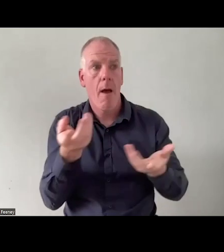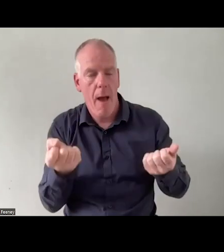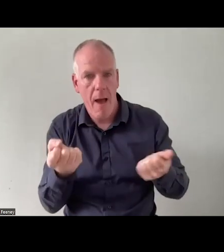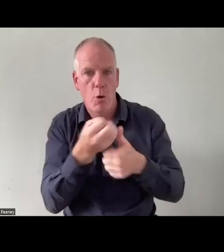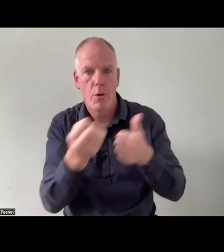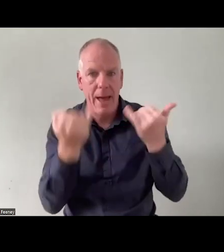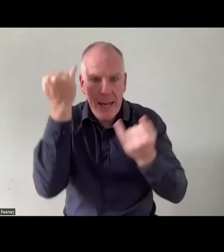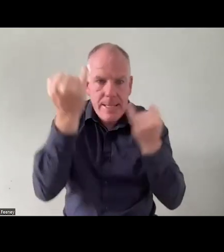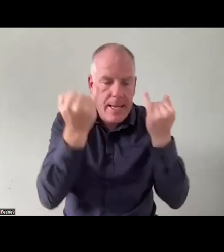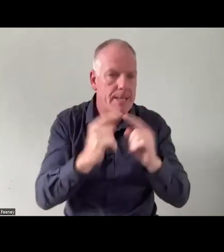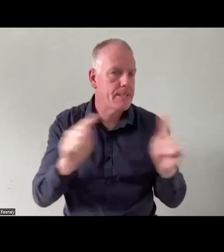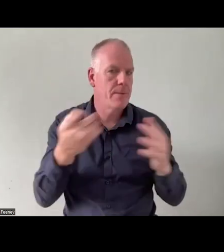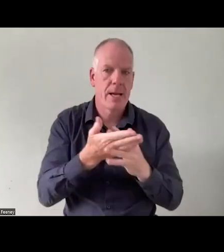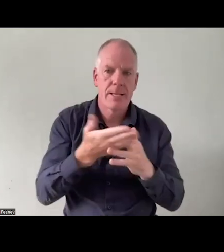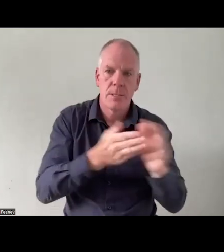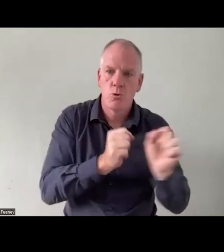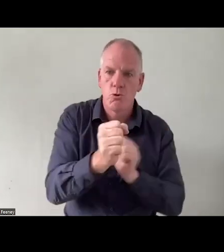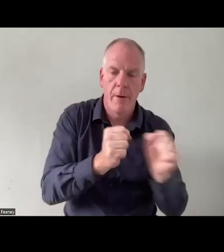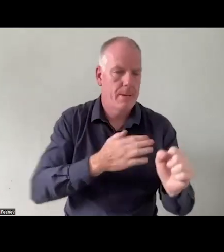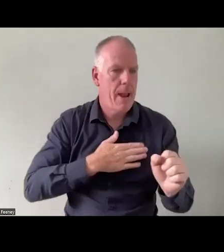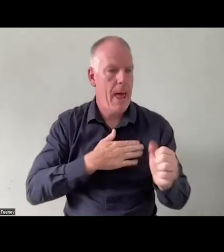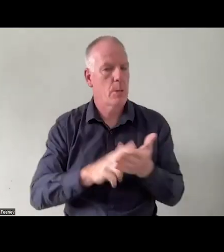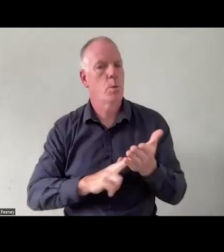for another service you'd like us to feature in the future